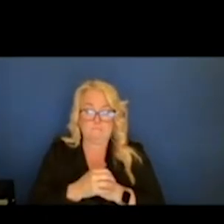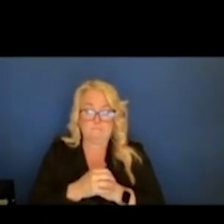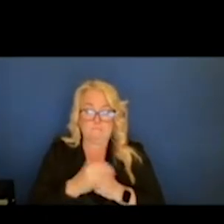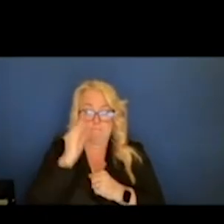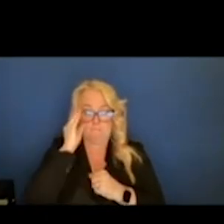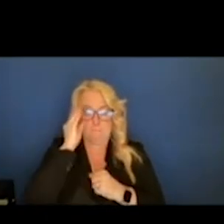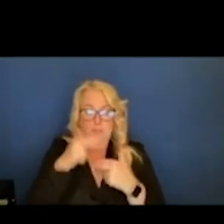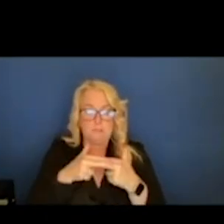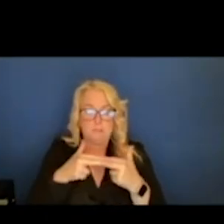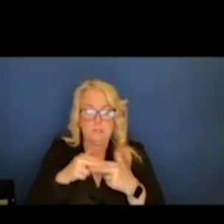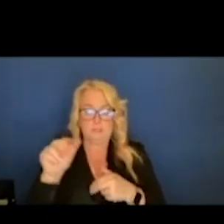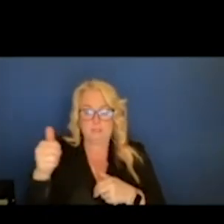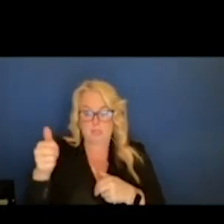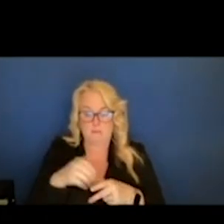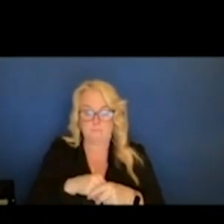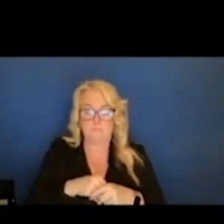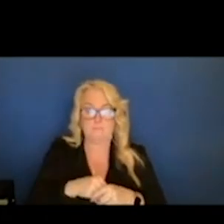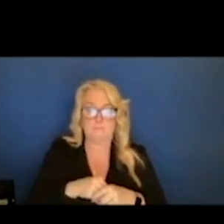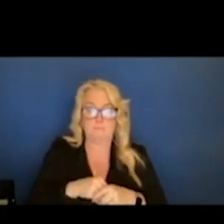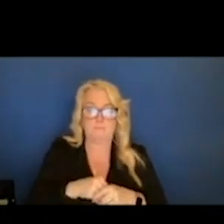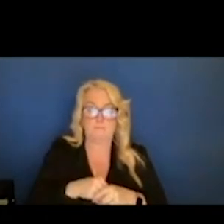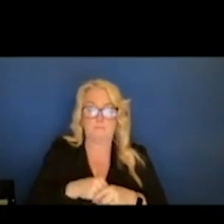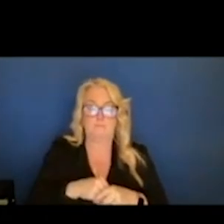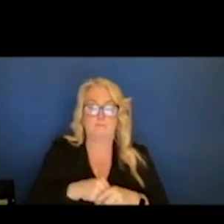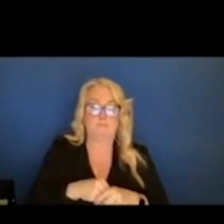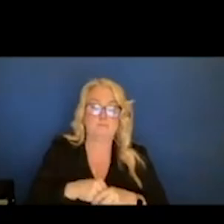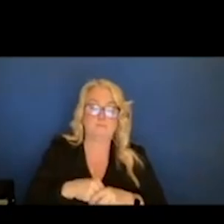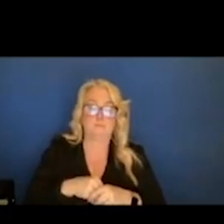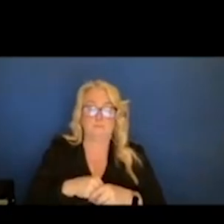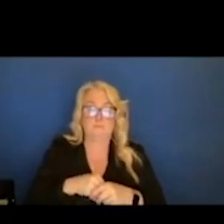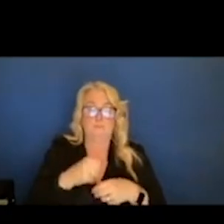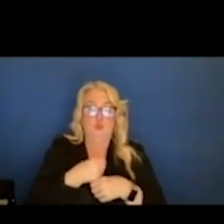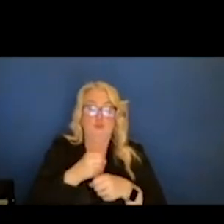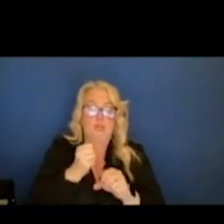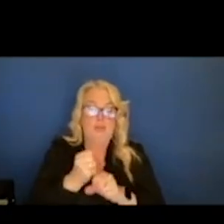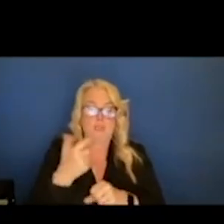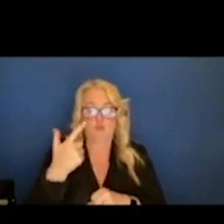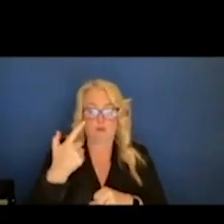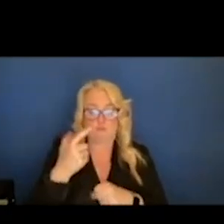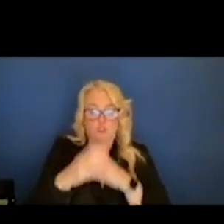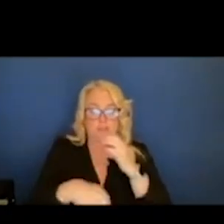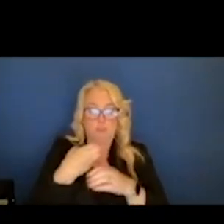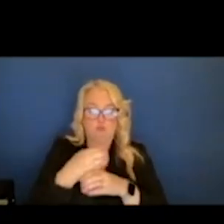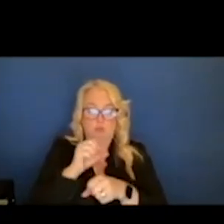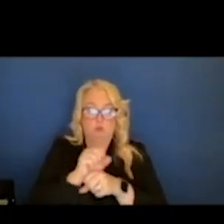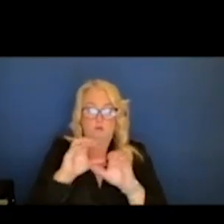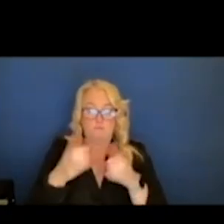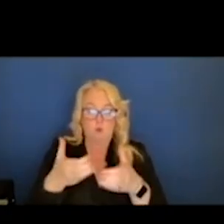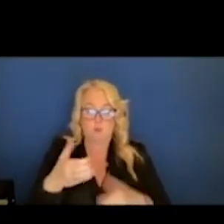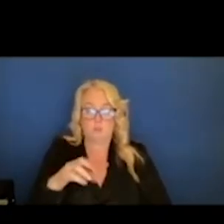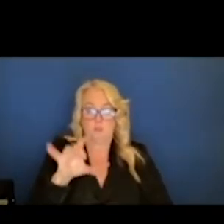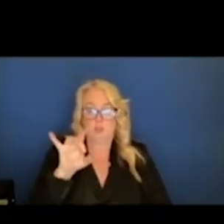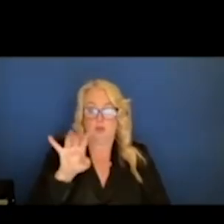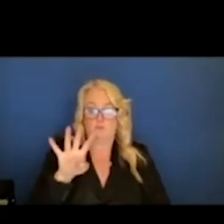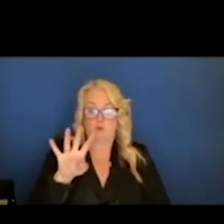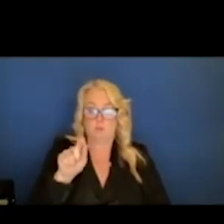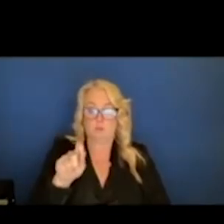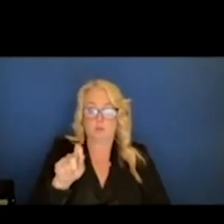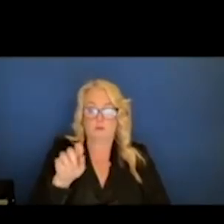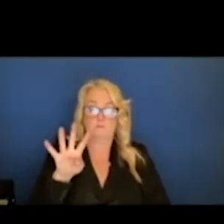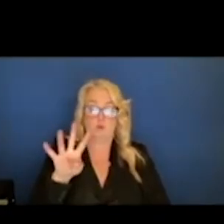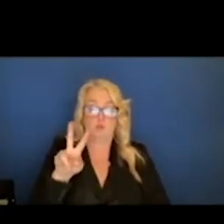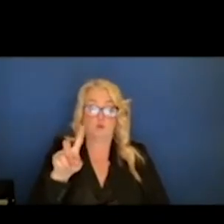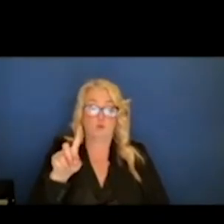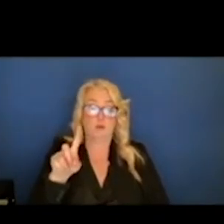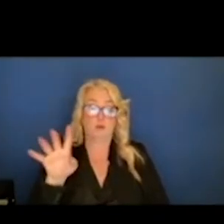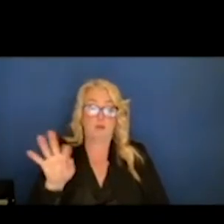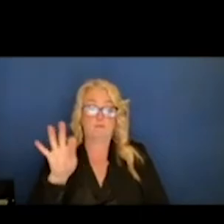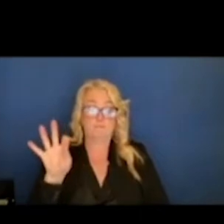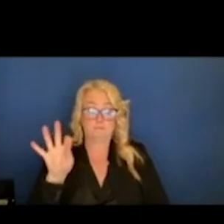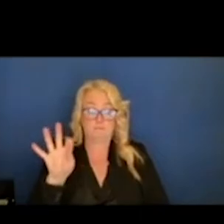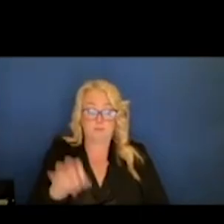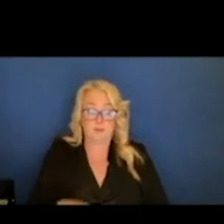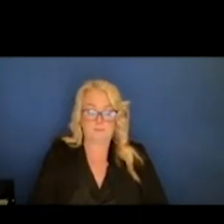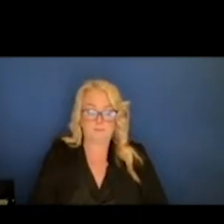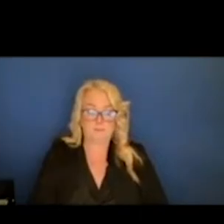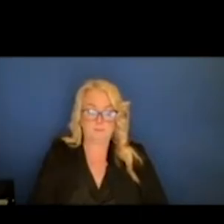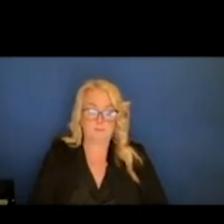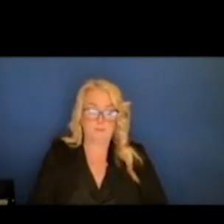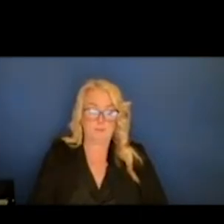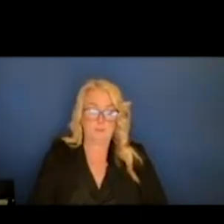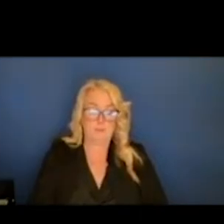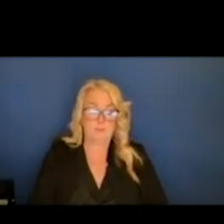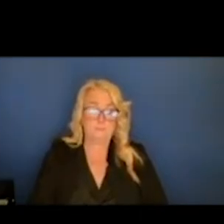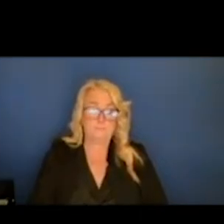Slide 10. Success Story: Creating a 21st Century Workforce (84.421F).